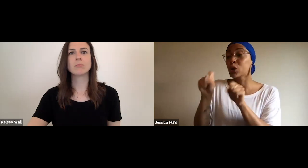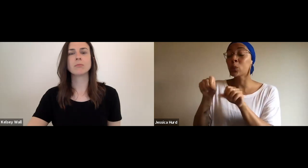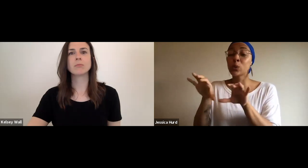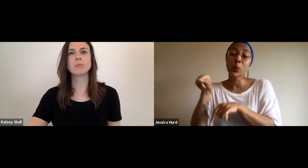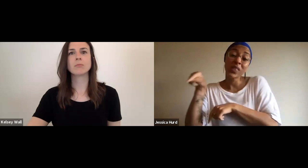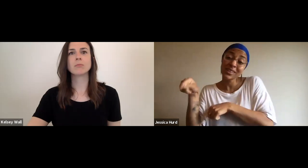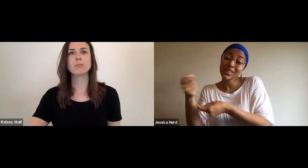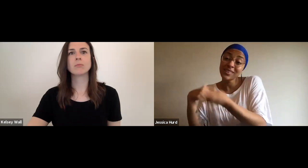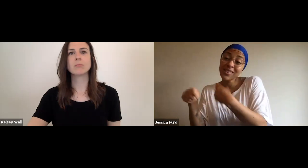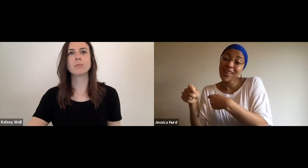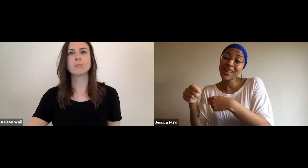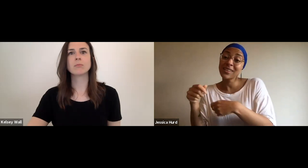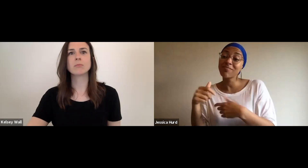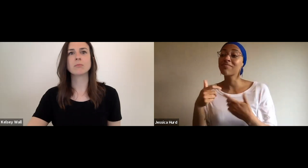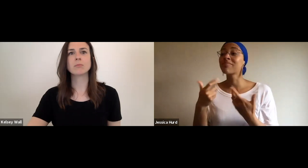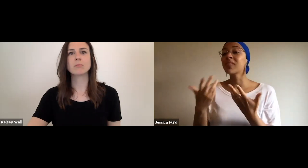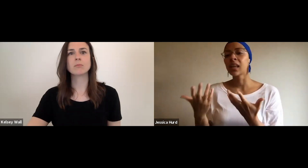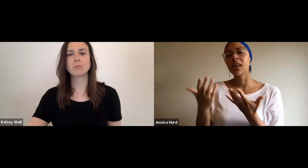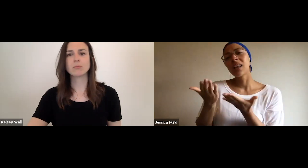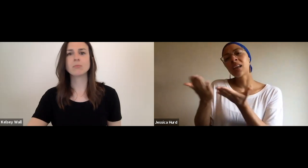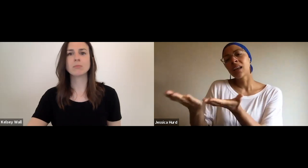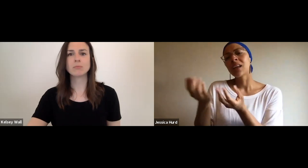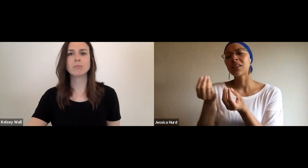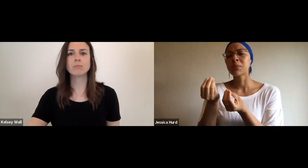"if perhaps we can meet virtually instead of in person right now,"